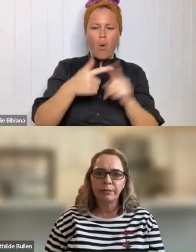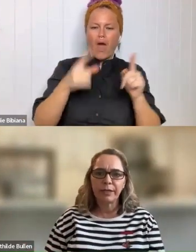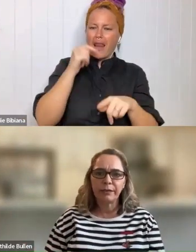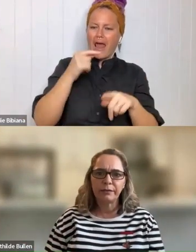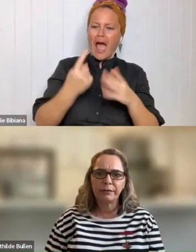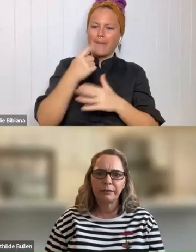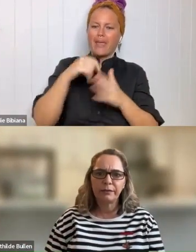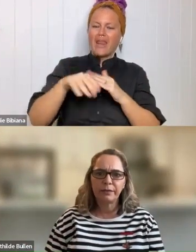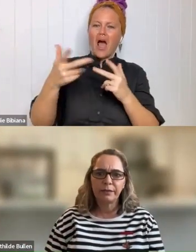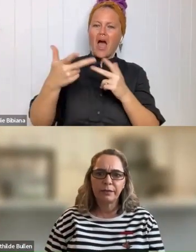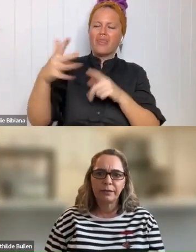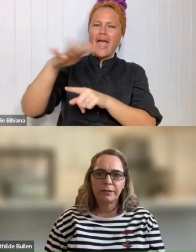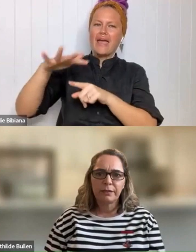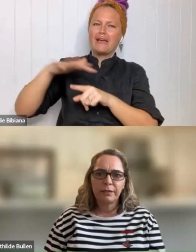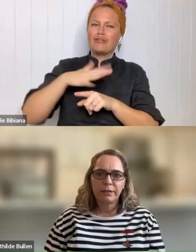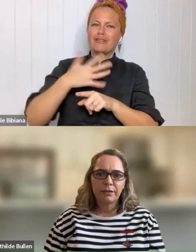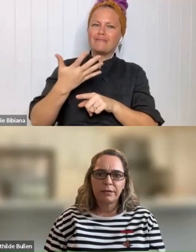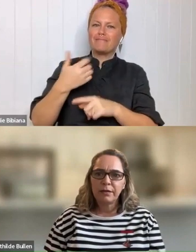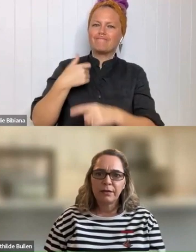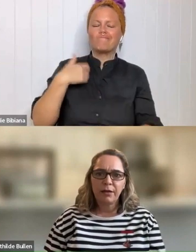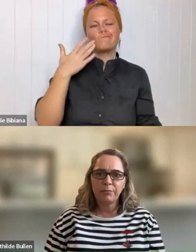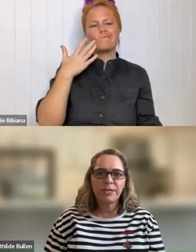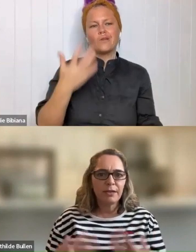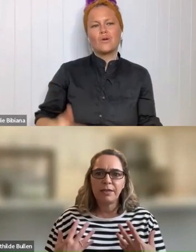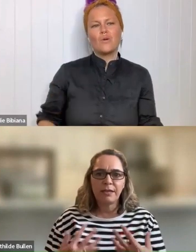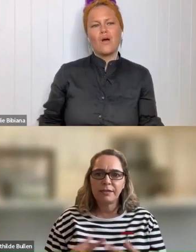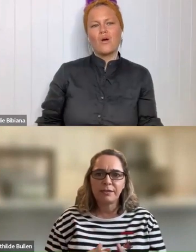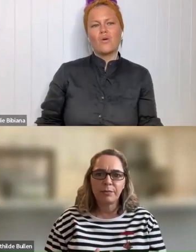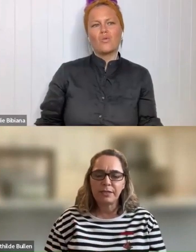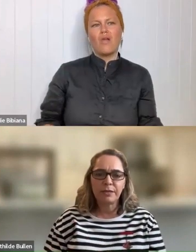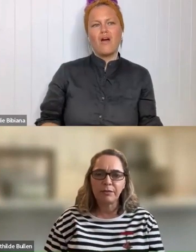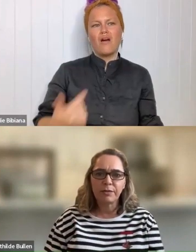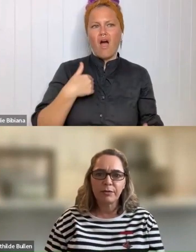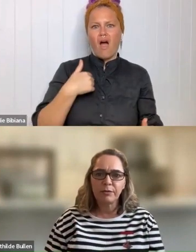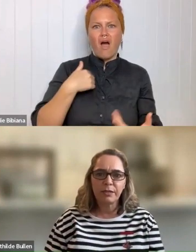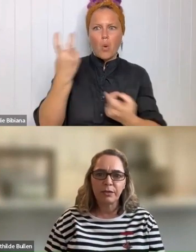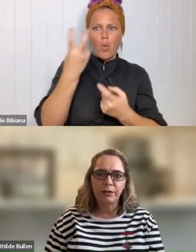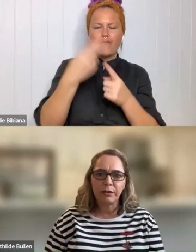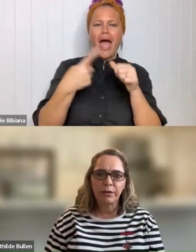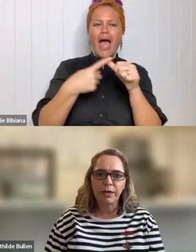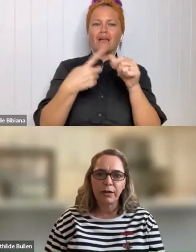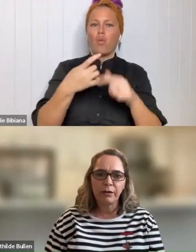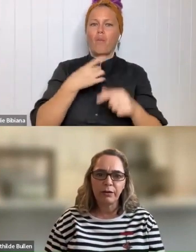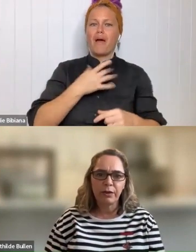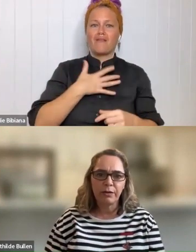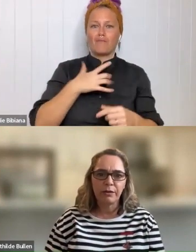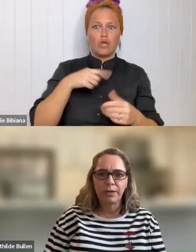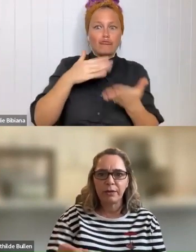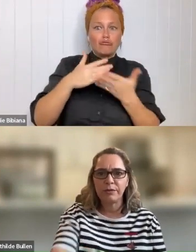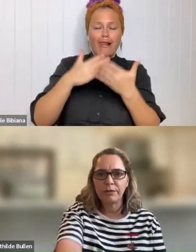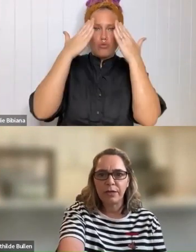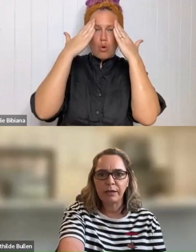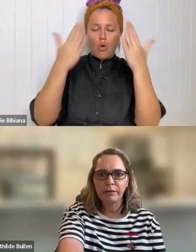But I'm seeking the answers for myself, because I really don't know. And I don't know how I'd be able to do that.